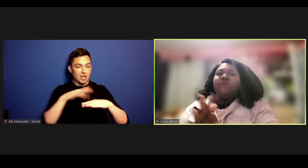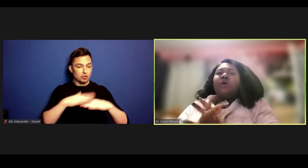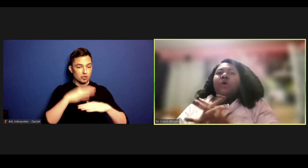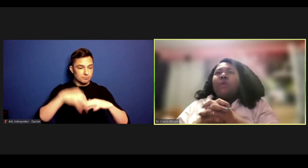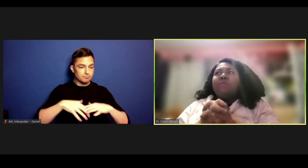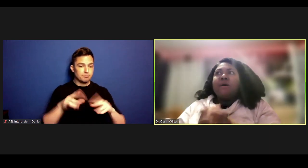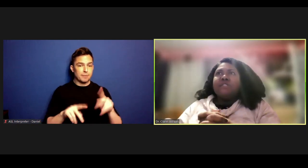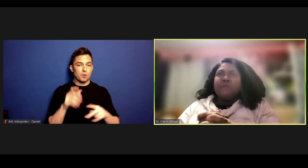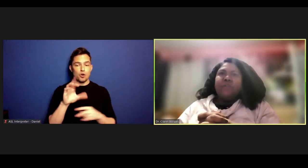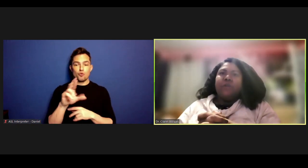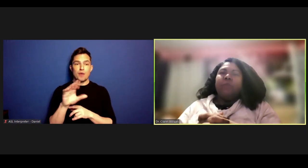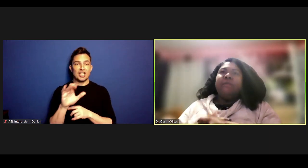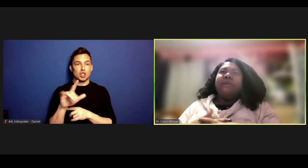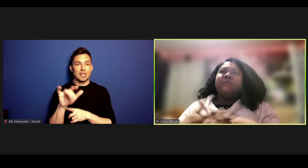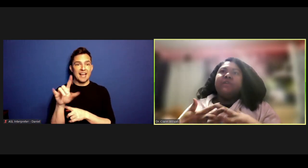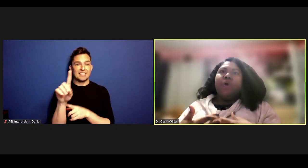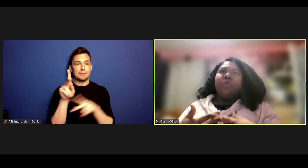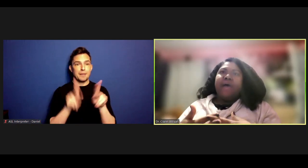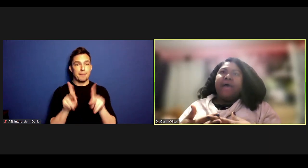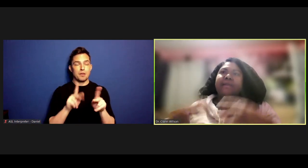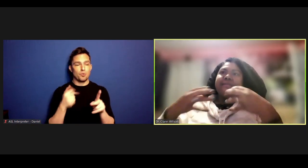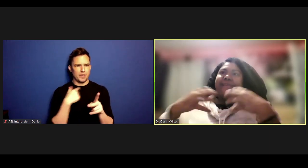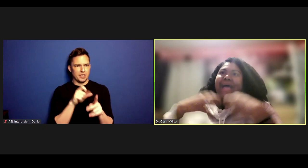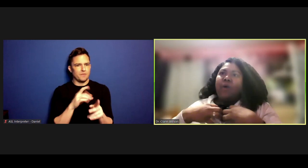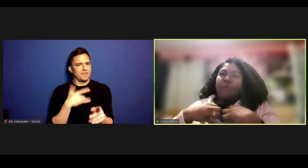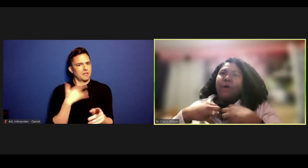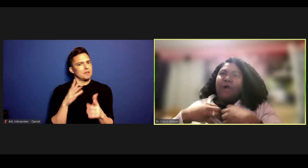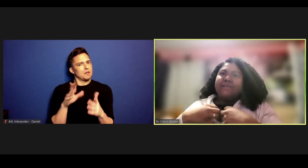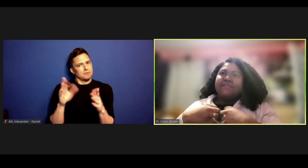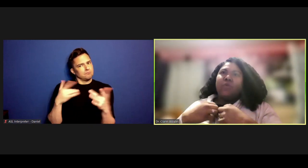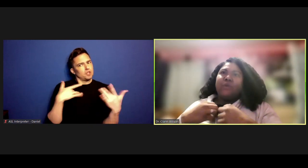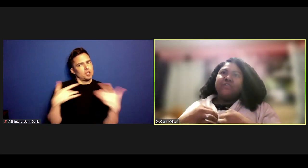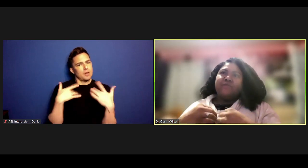racialized folks. We must be alarmed because we know that it is our bodies on which this